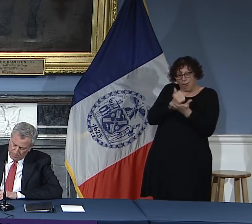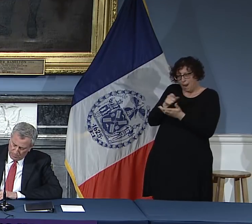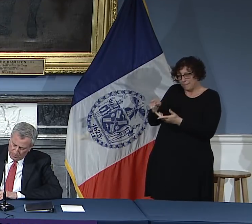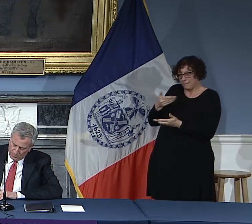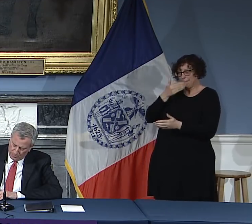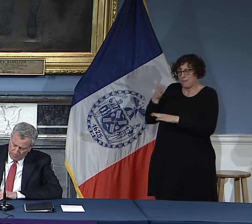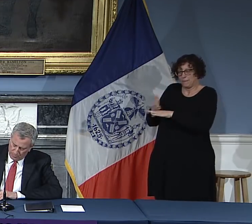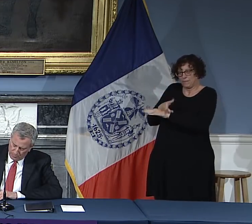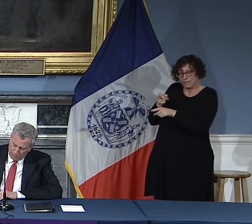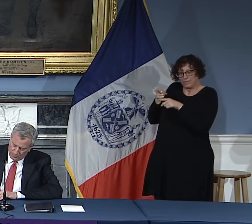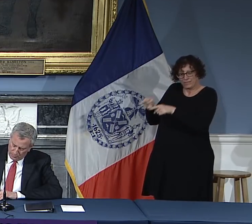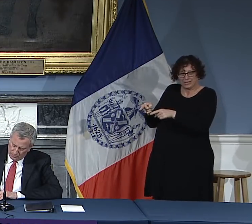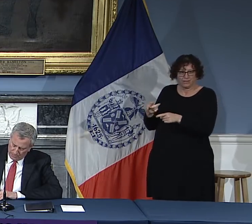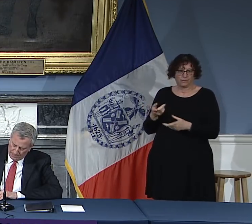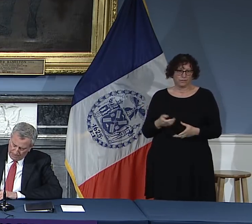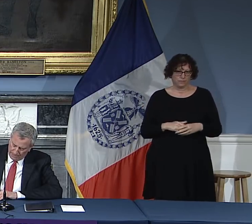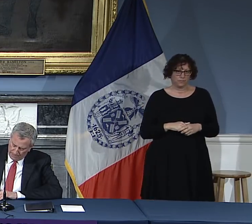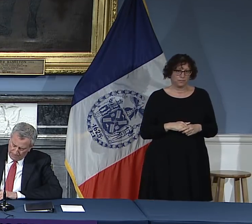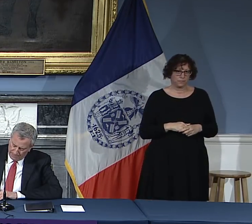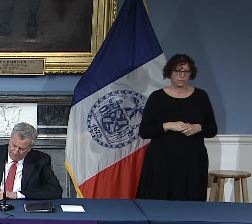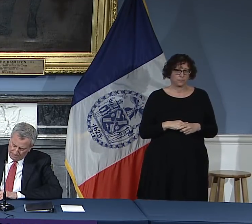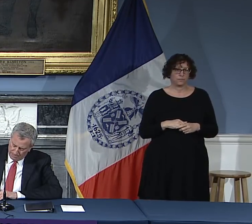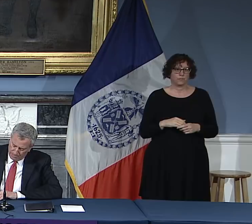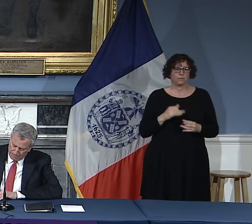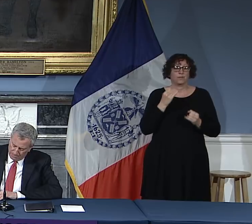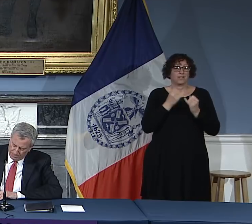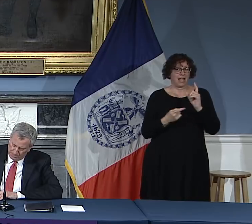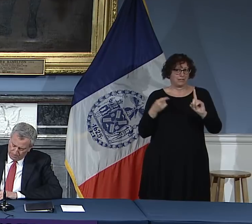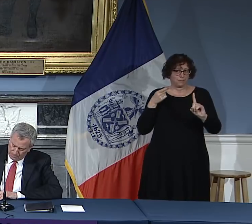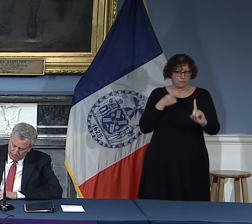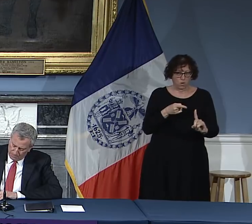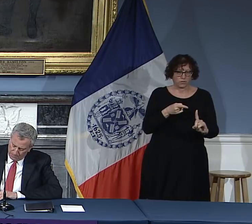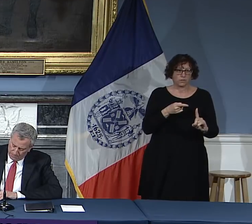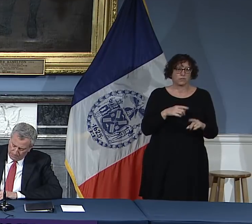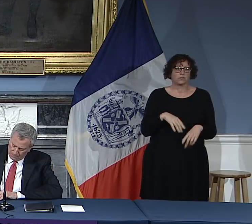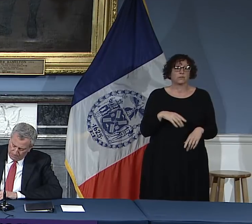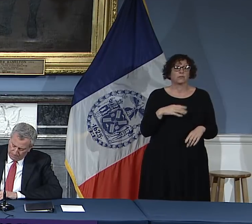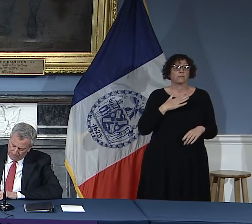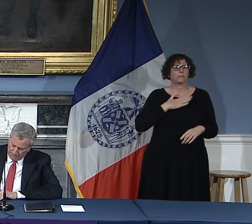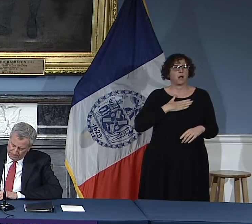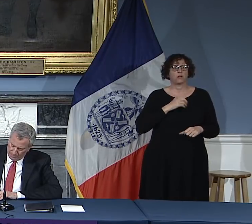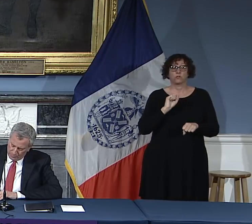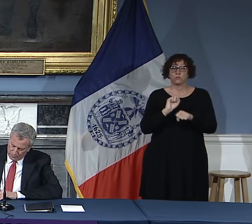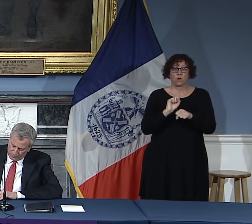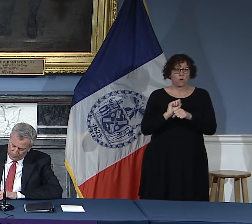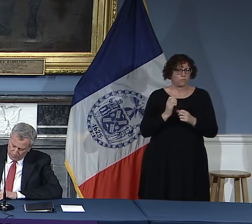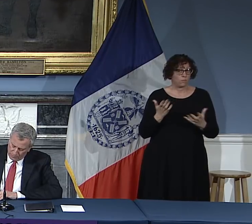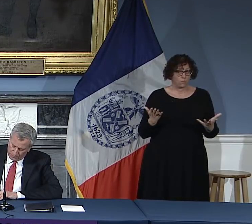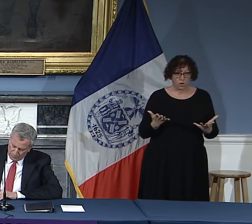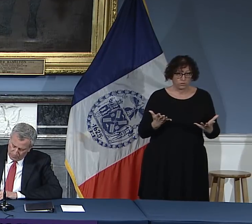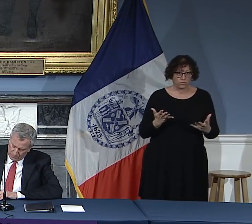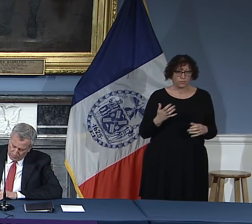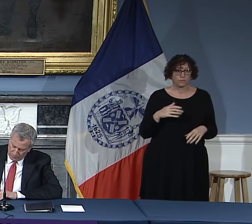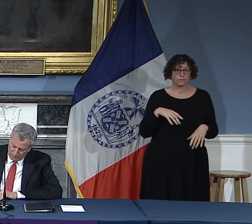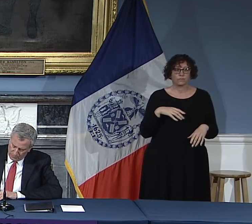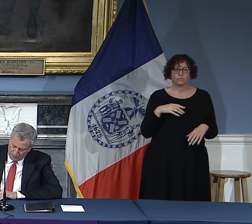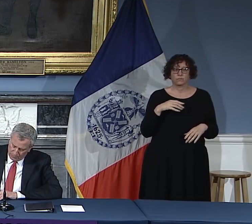SHRAE IWTH NEW YORKERS IS THAT AS THE CITY'S DOCTOR, MY JOB IS